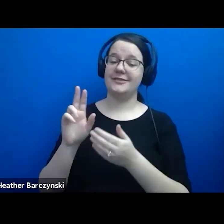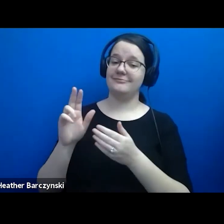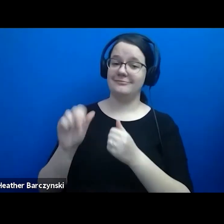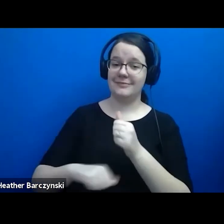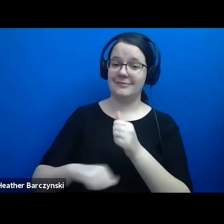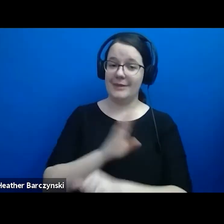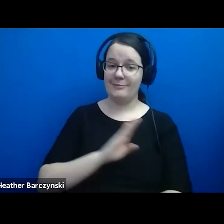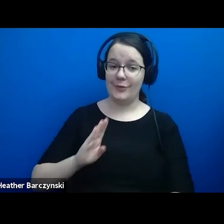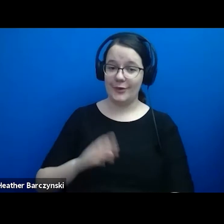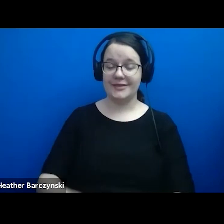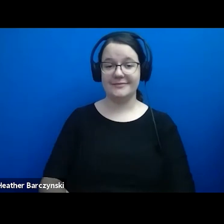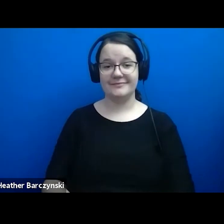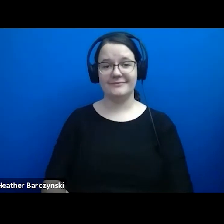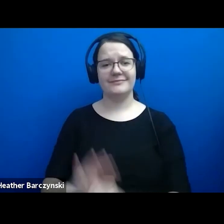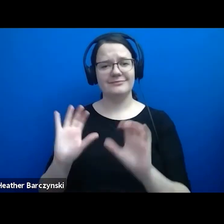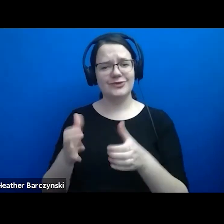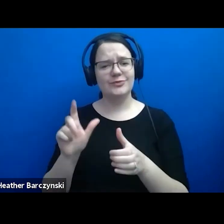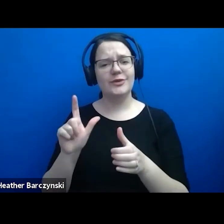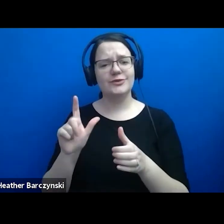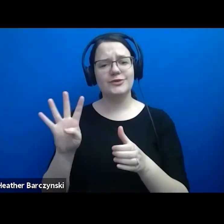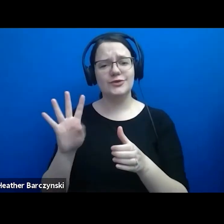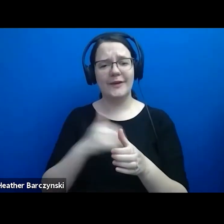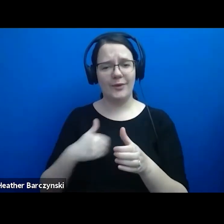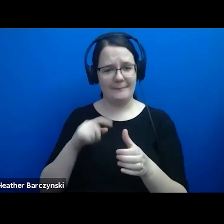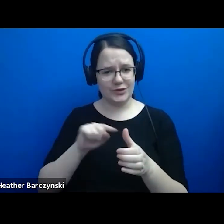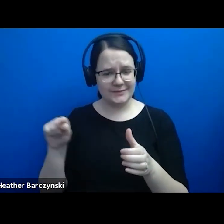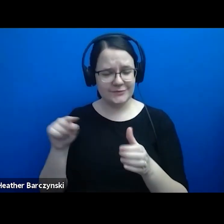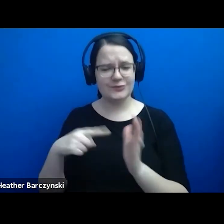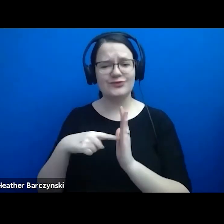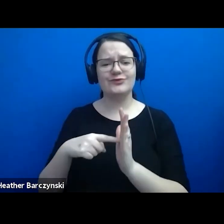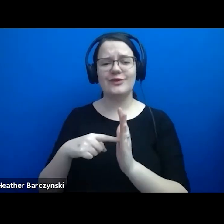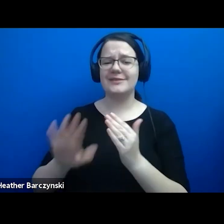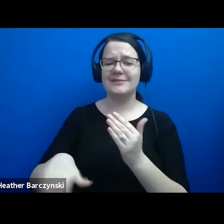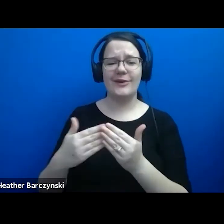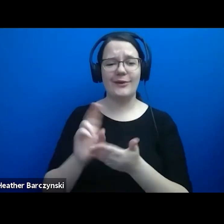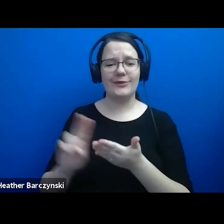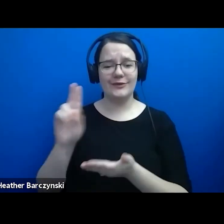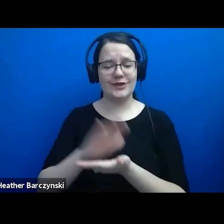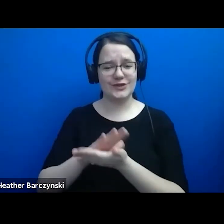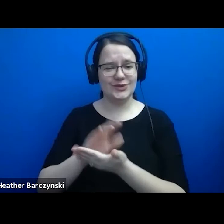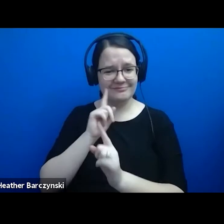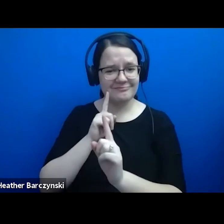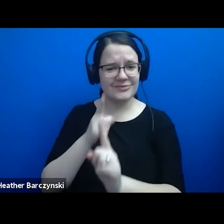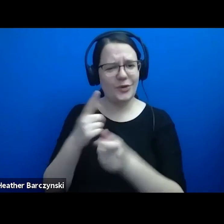representing each of the university schools with a specific purpose of engaging all alumni